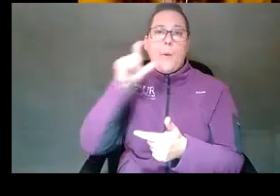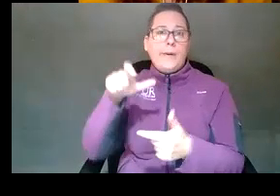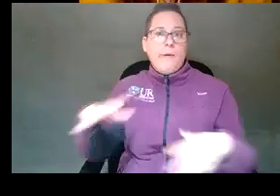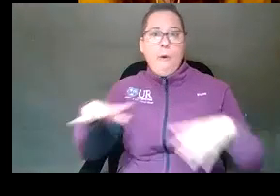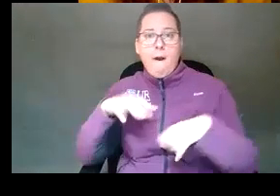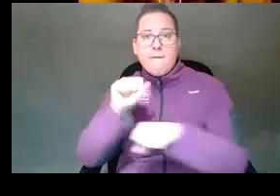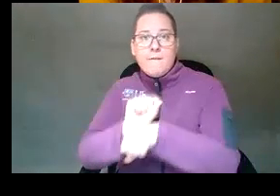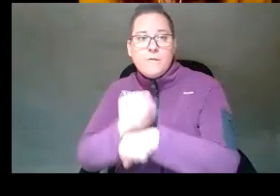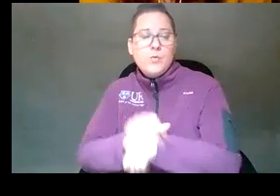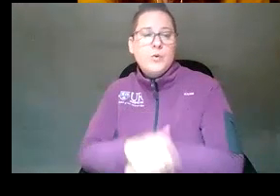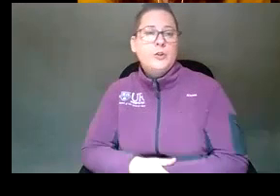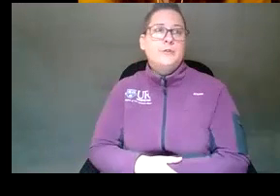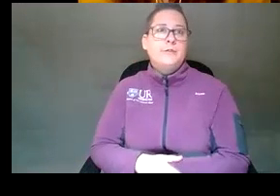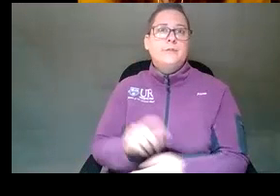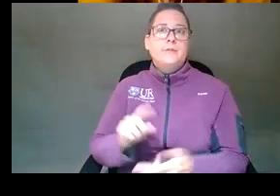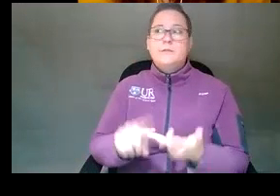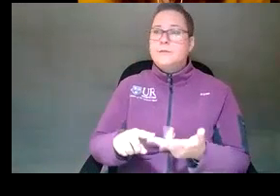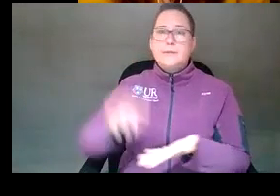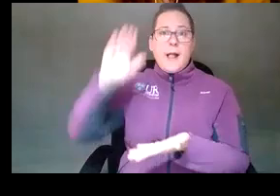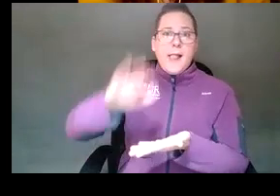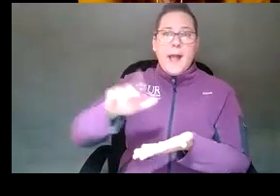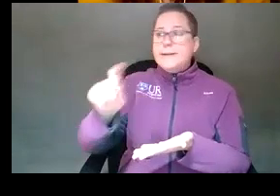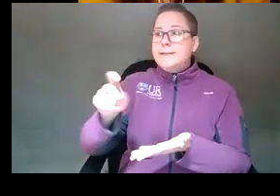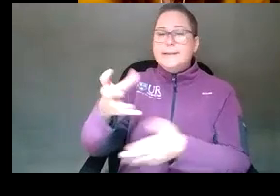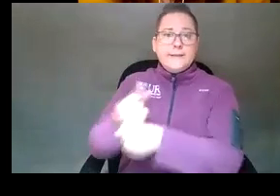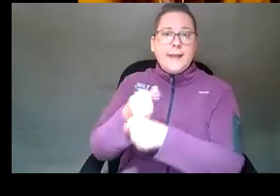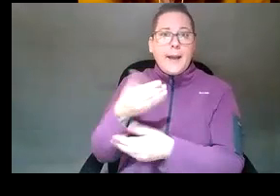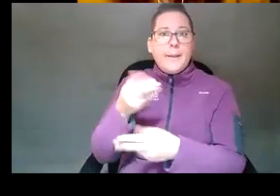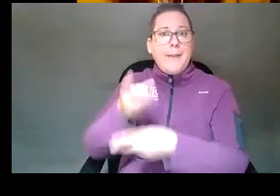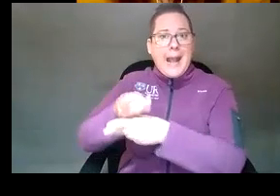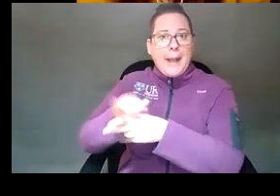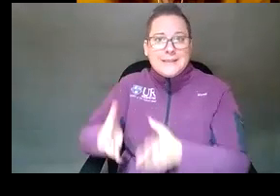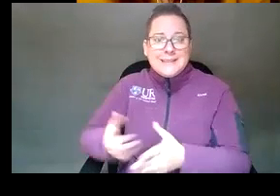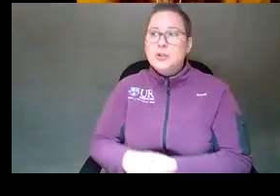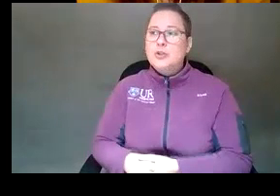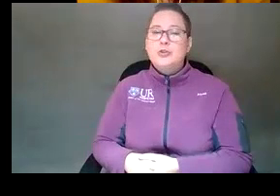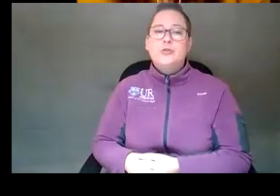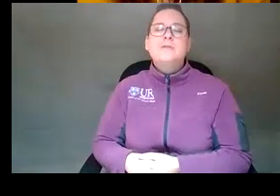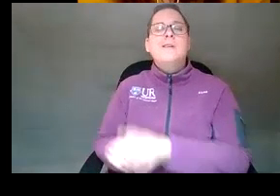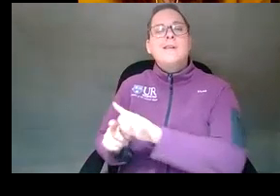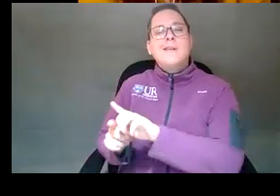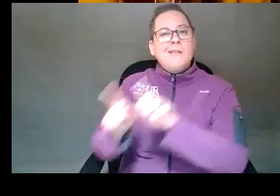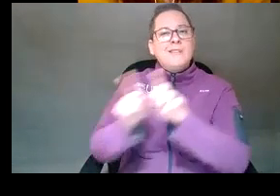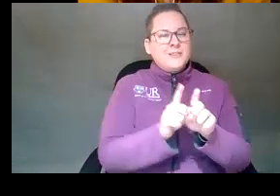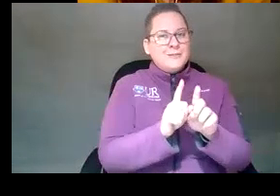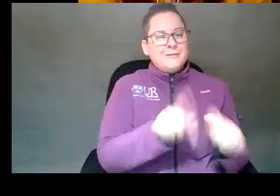reducing needs for child care or reducing gaps in services but it also has challenges and a lot of